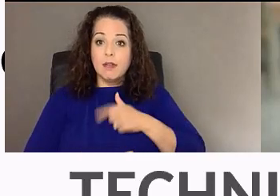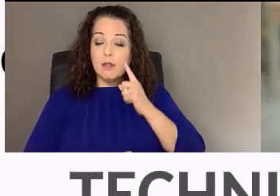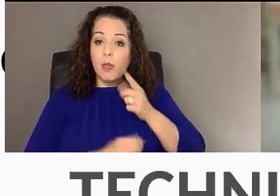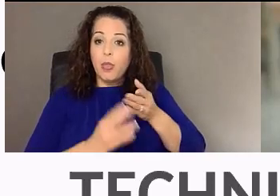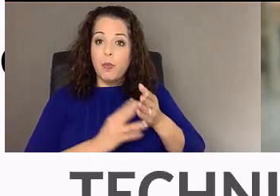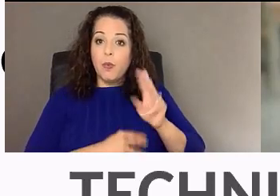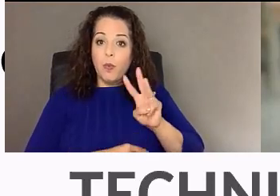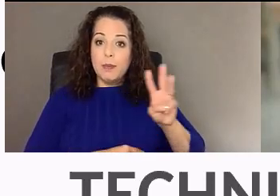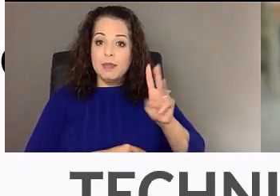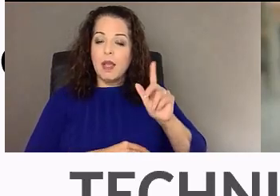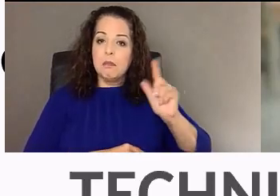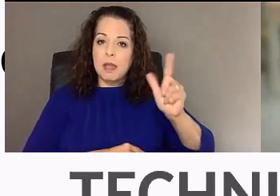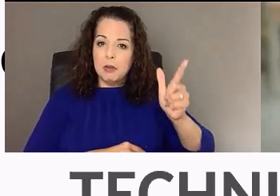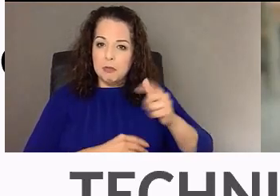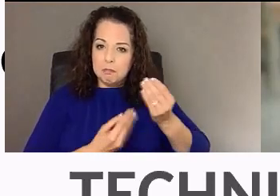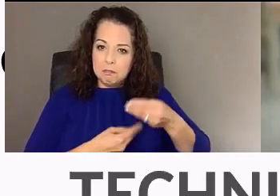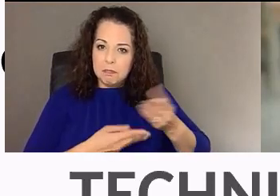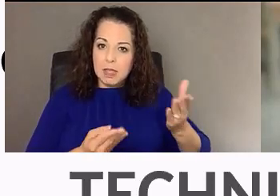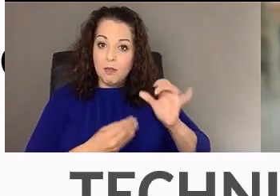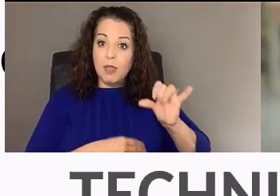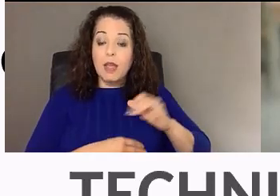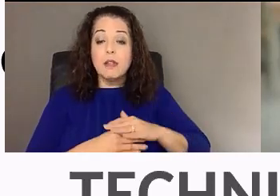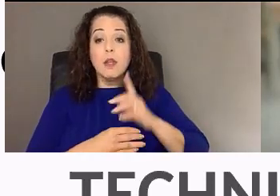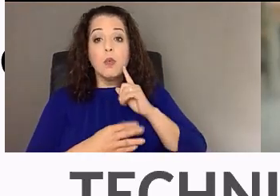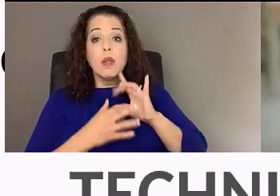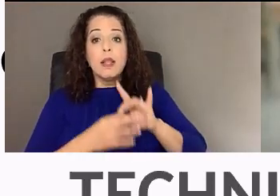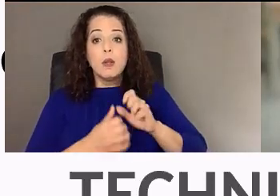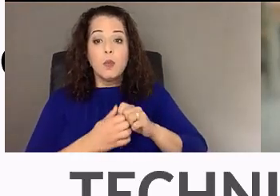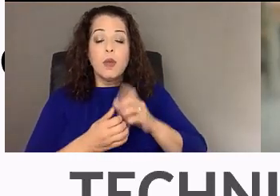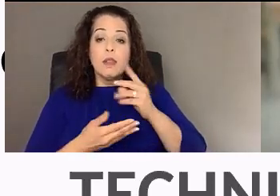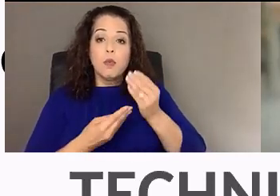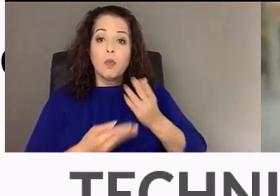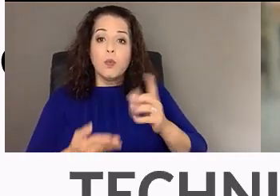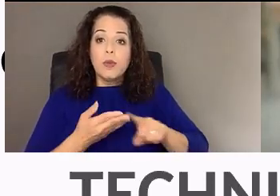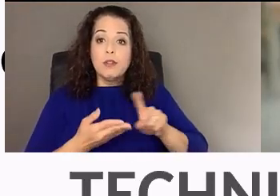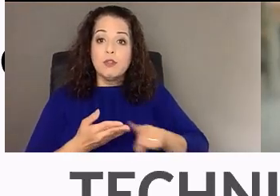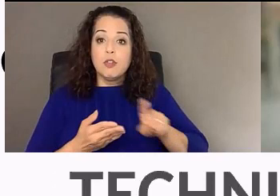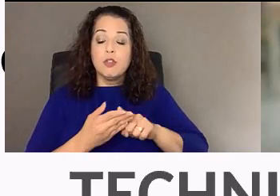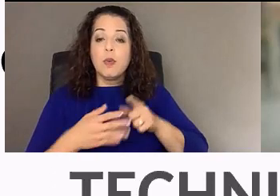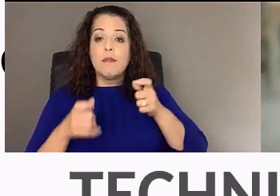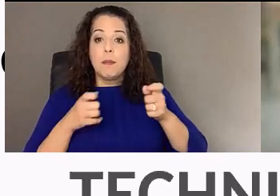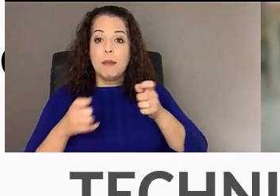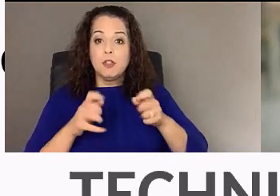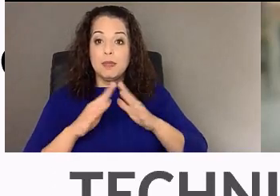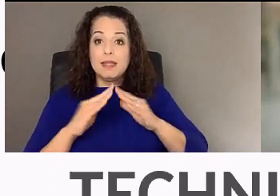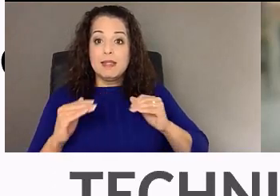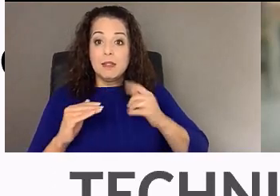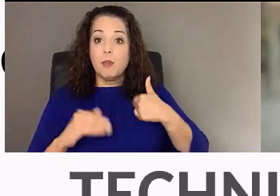So when it comes to research, we have a management system that we have developed to look at annual reports as well as